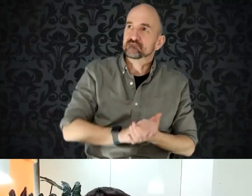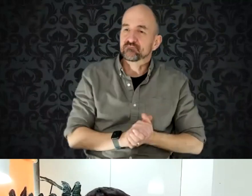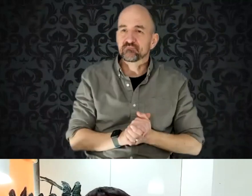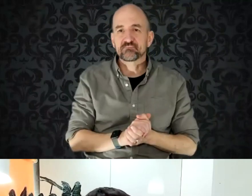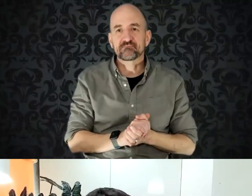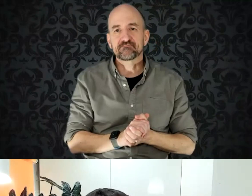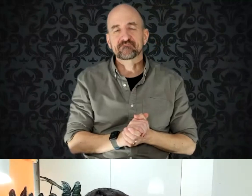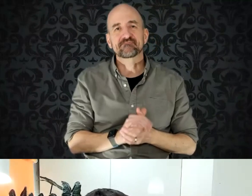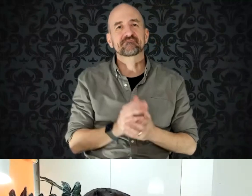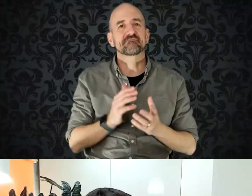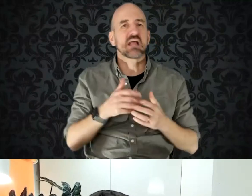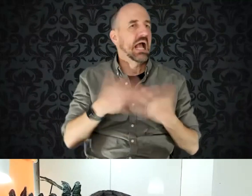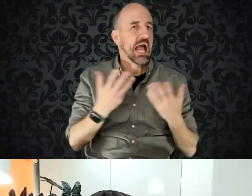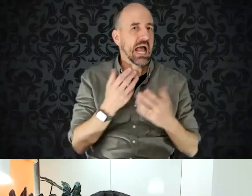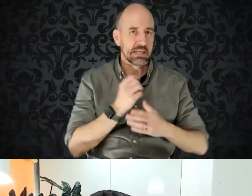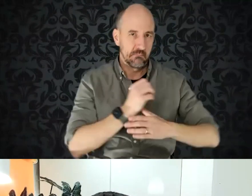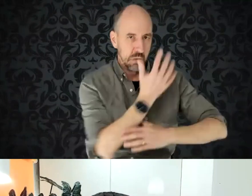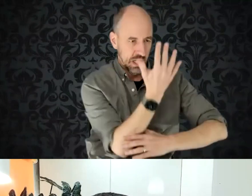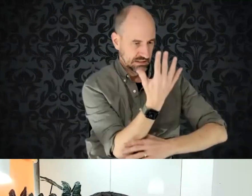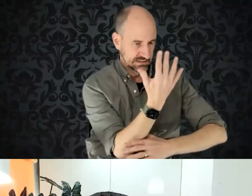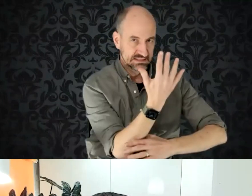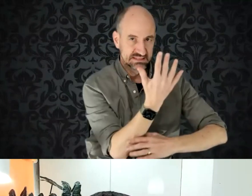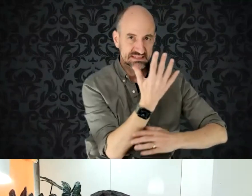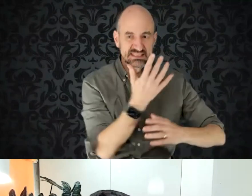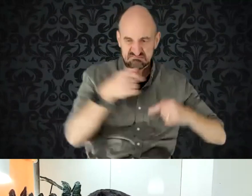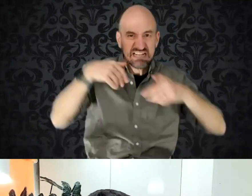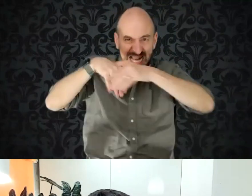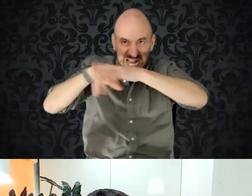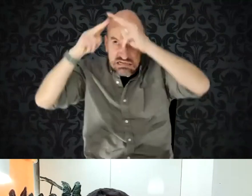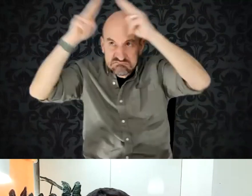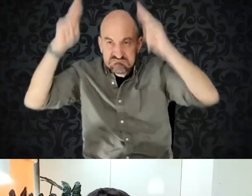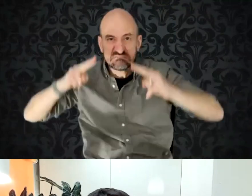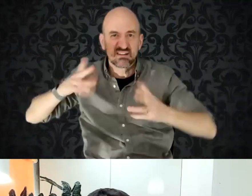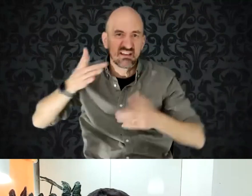They might not have direct from sunlight that they had before enough shade that they